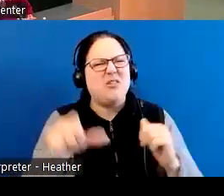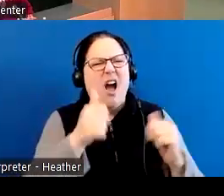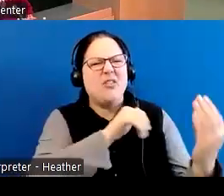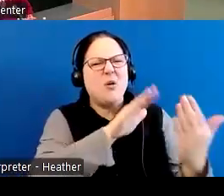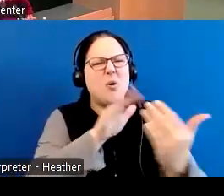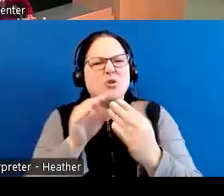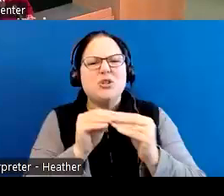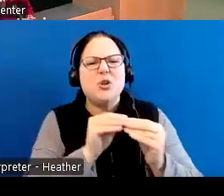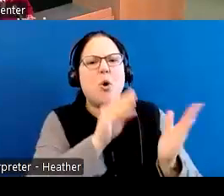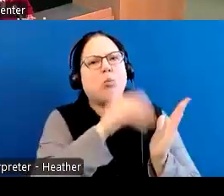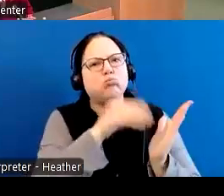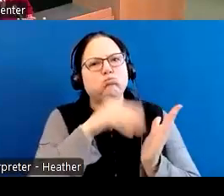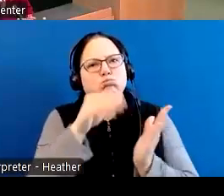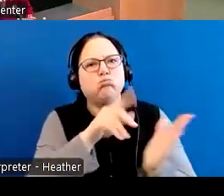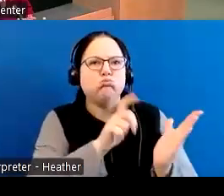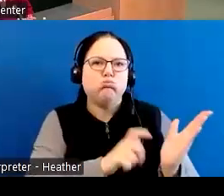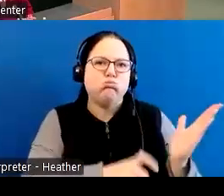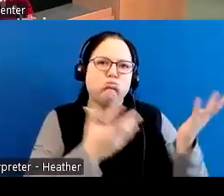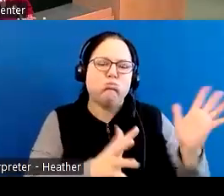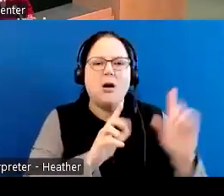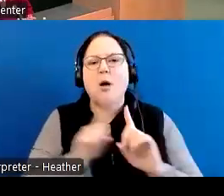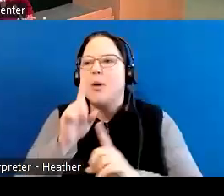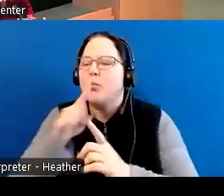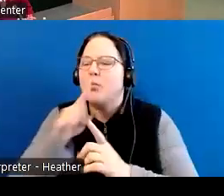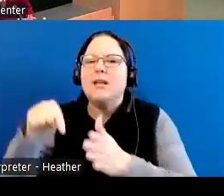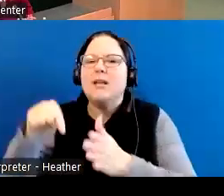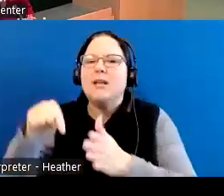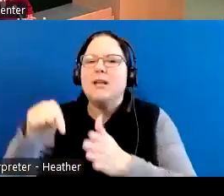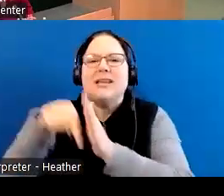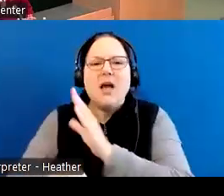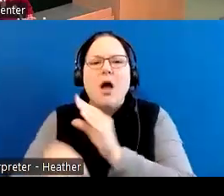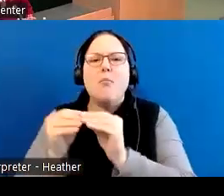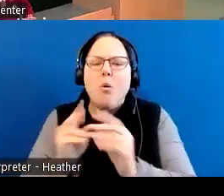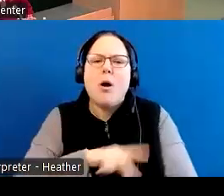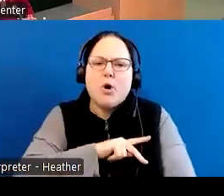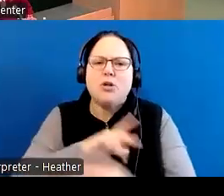based or clicky based but actually goes into a narrative that ends up um being helpful on a meta